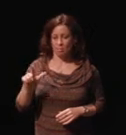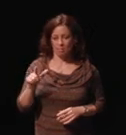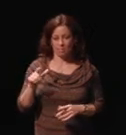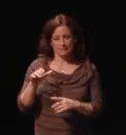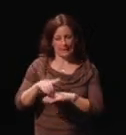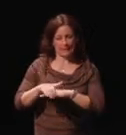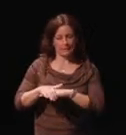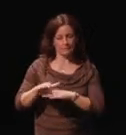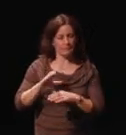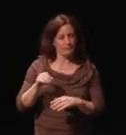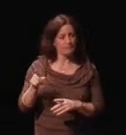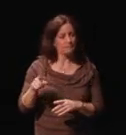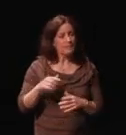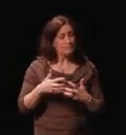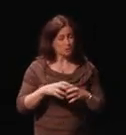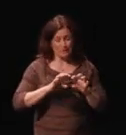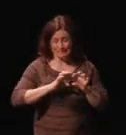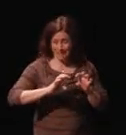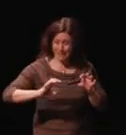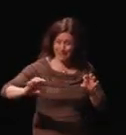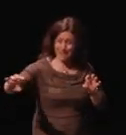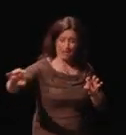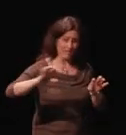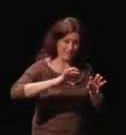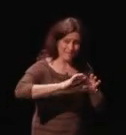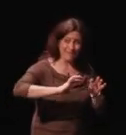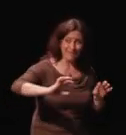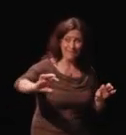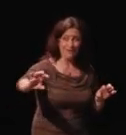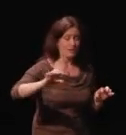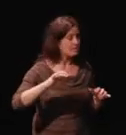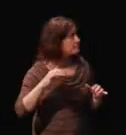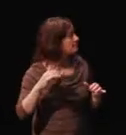Just machines as far as the eye can see, there are kids playing.